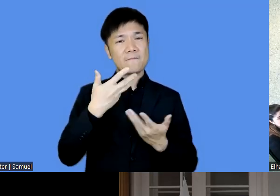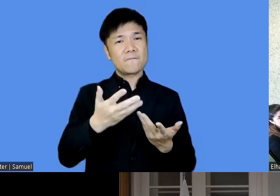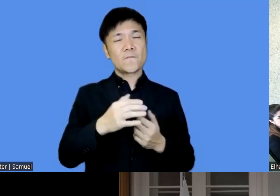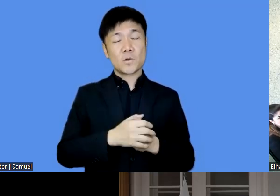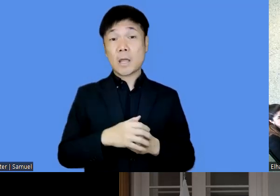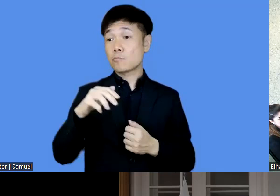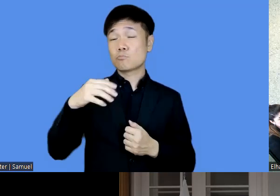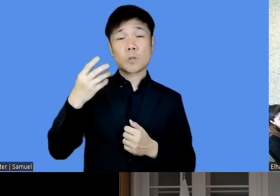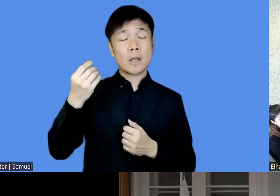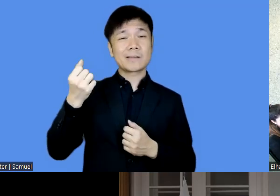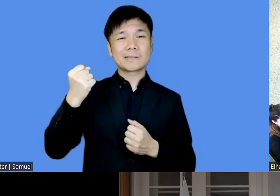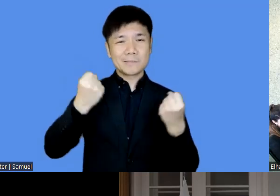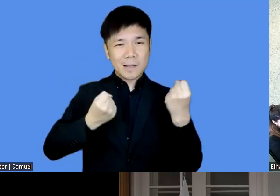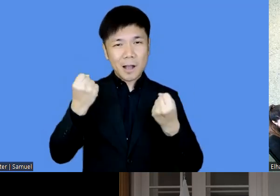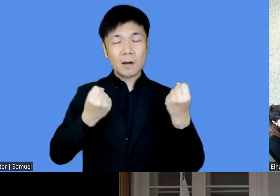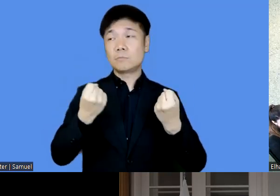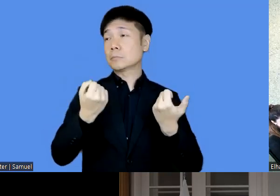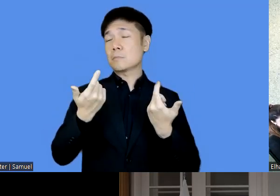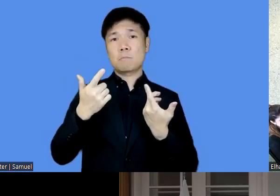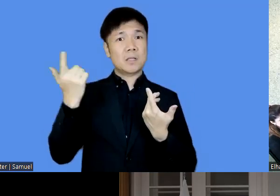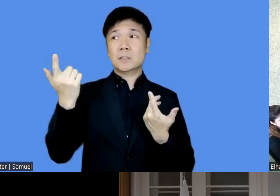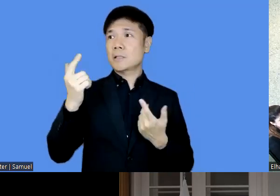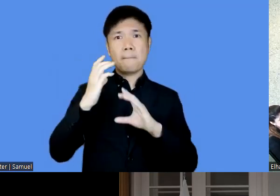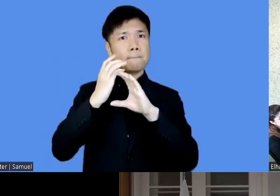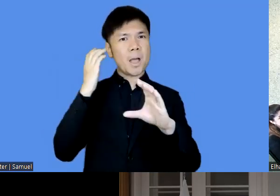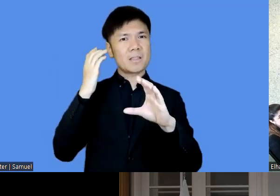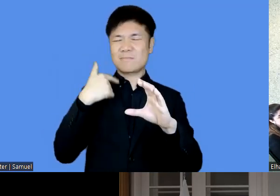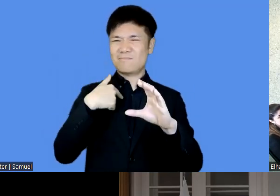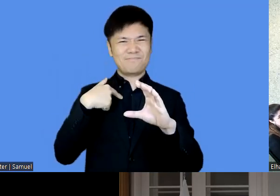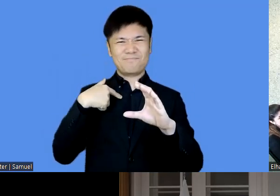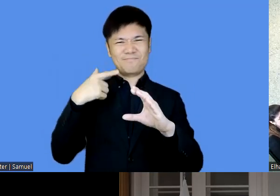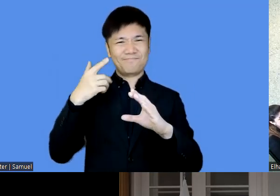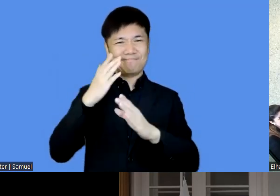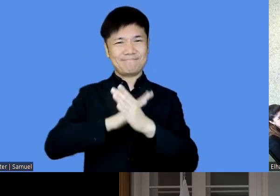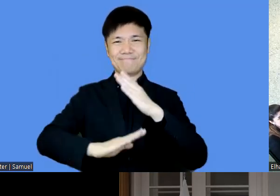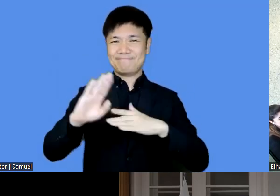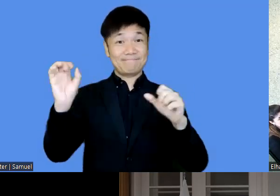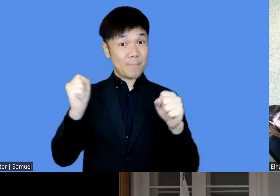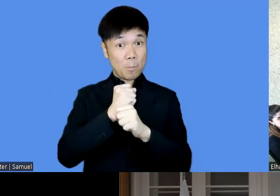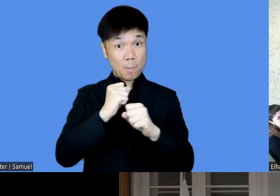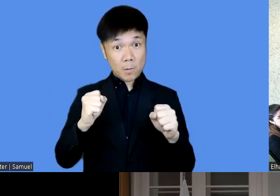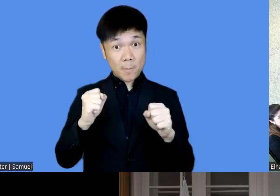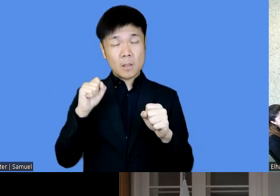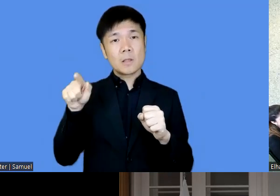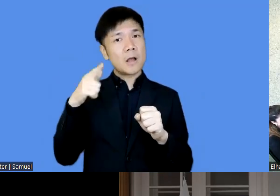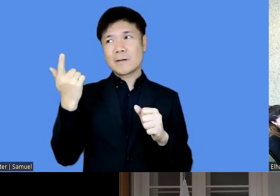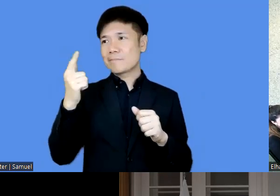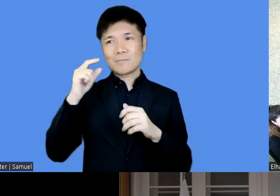because they can't use the public transportation even if it's available. It's not accessible.